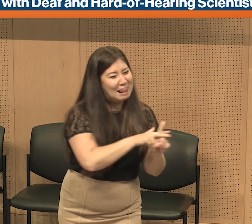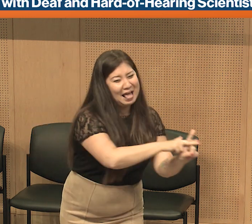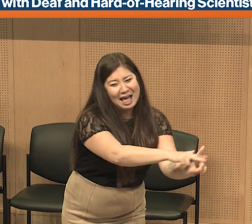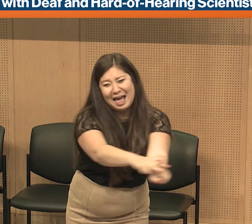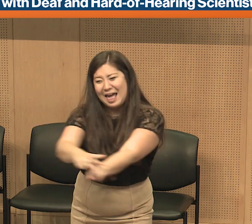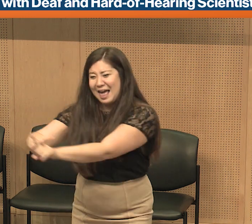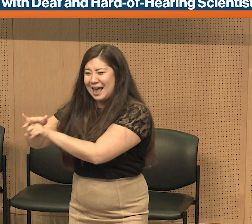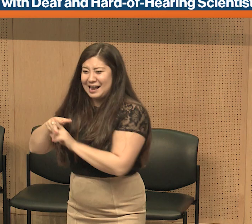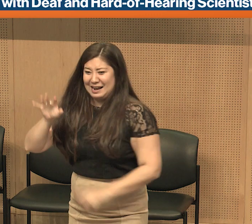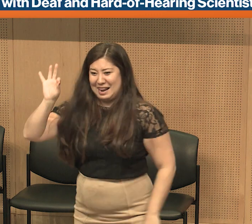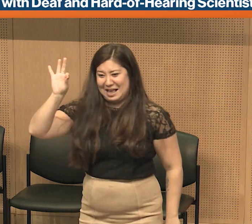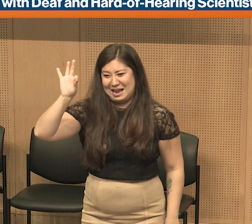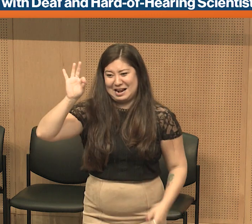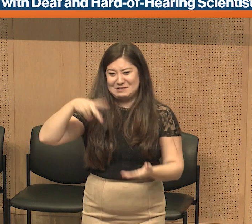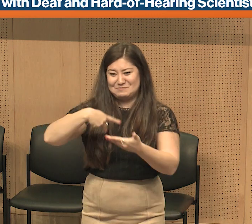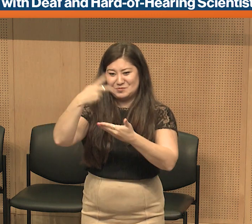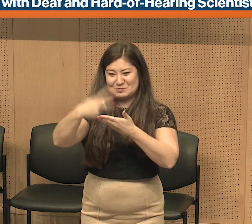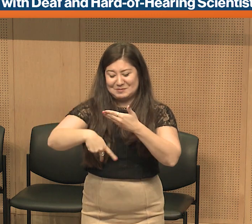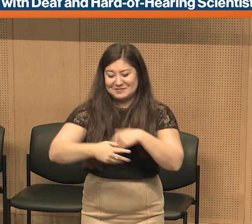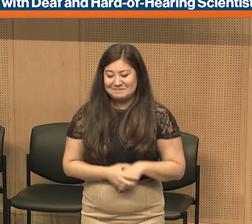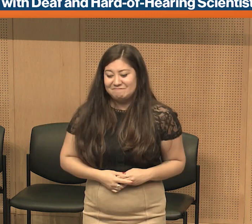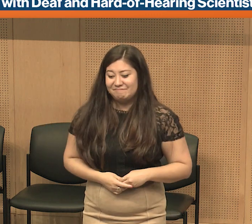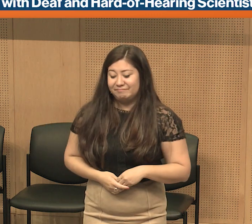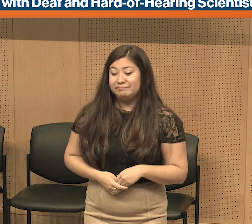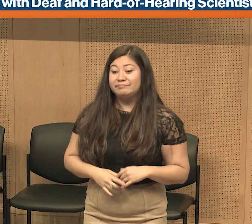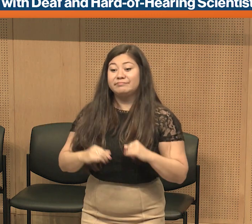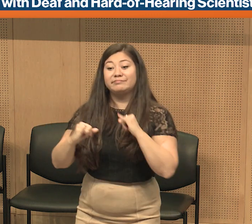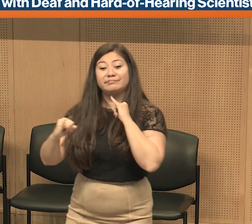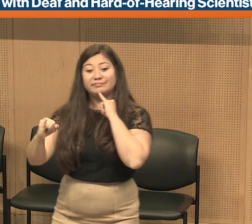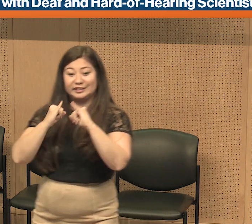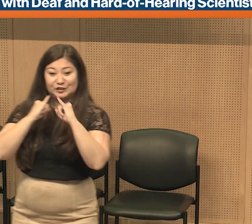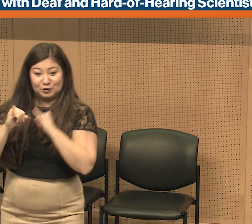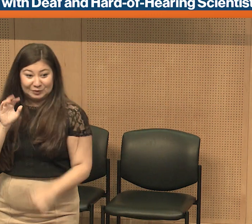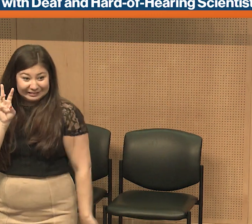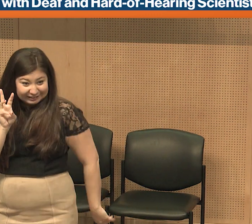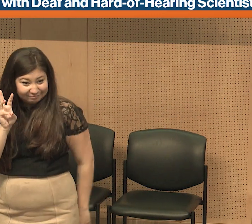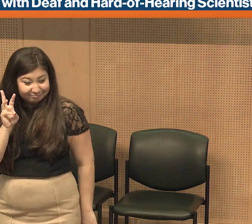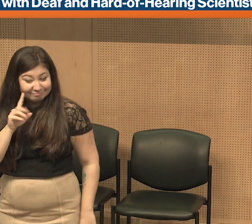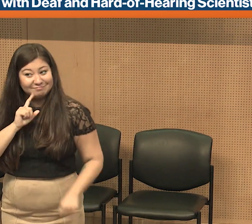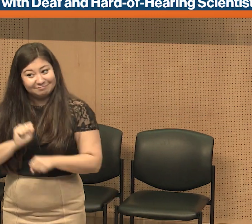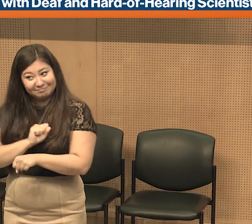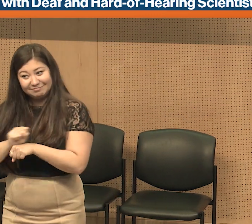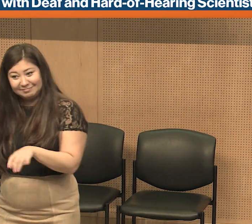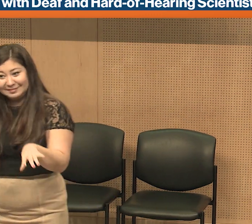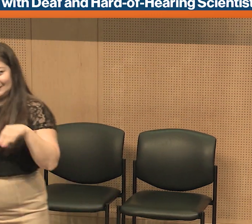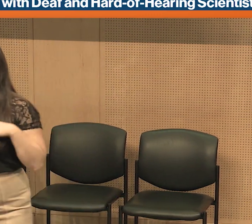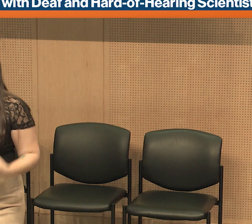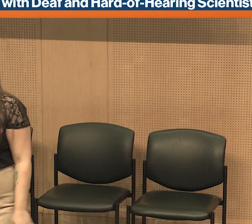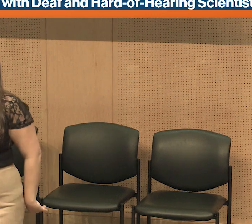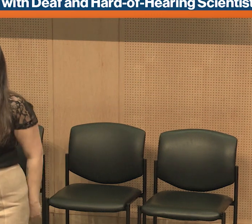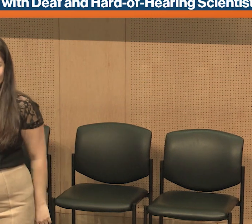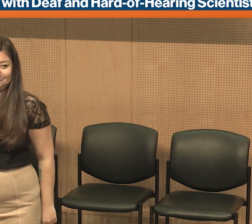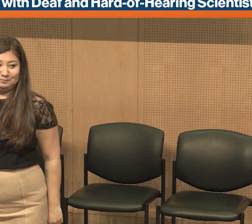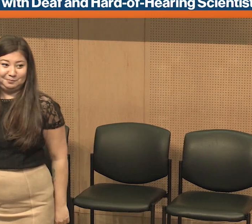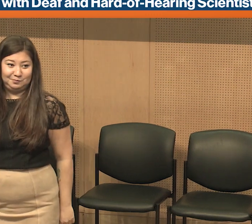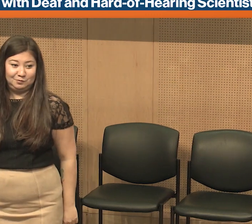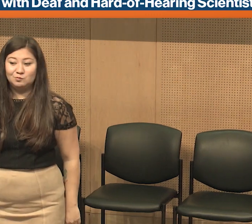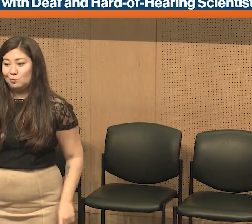I applied to 9 different programs. I was interviewed at 6 and I was accepted at 6.